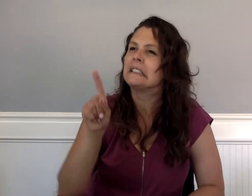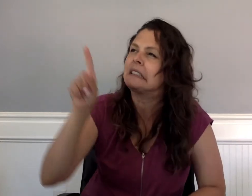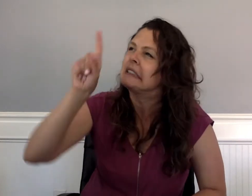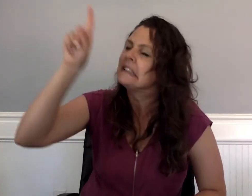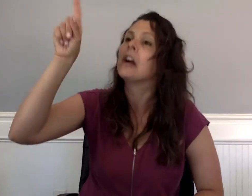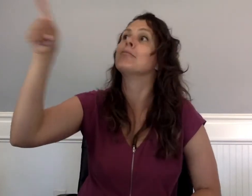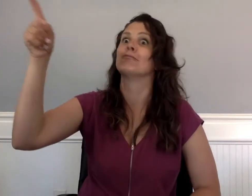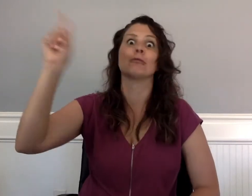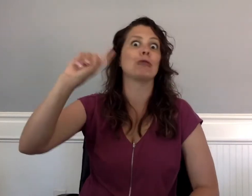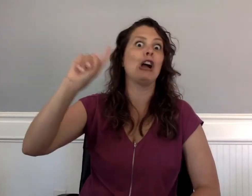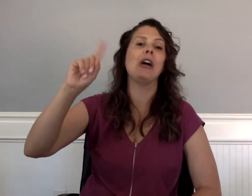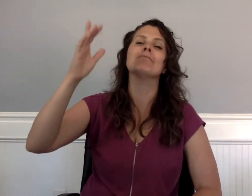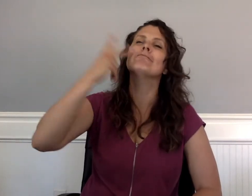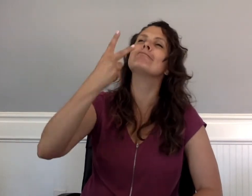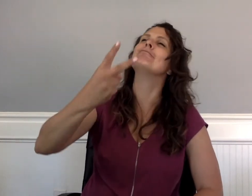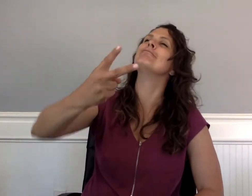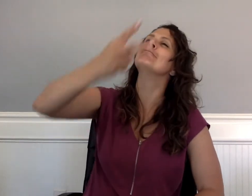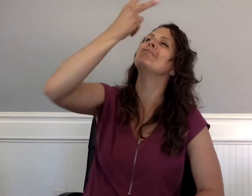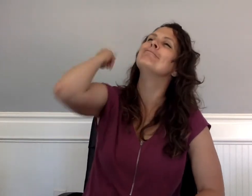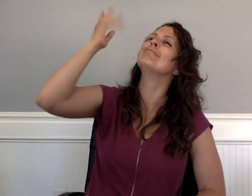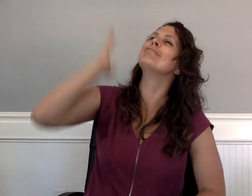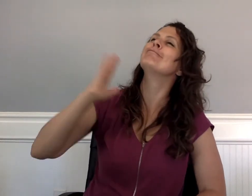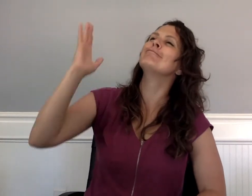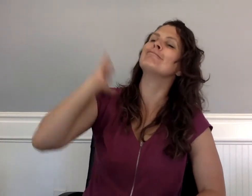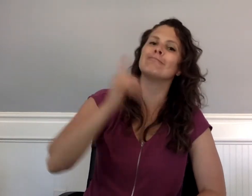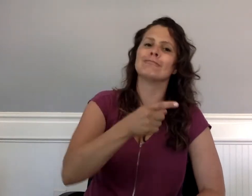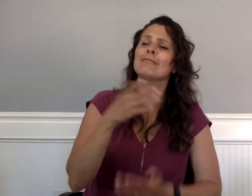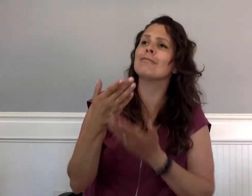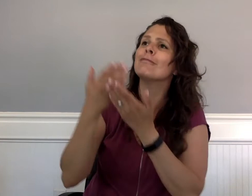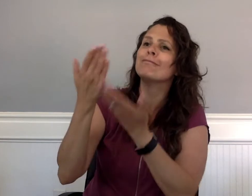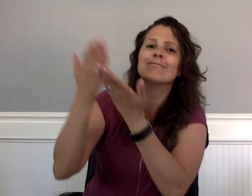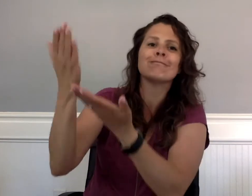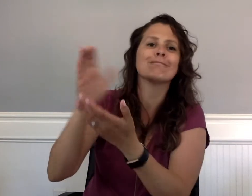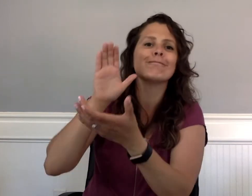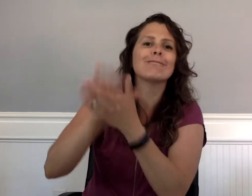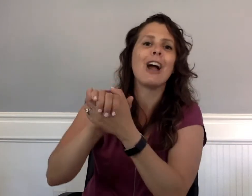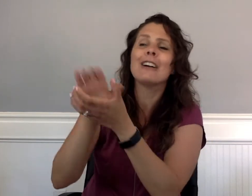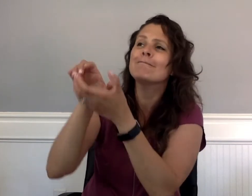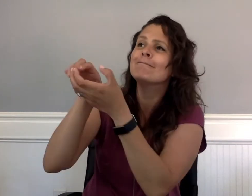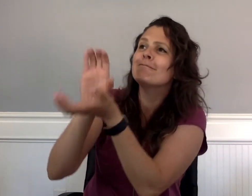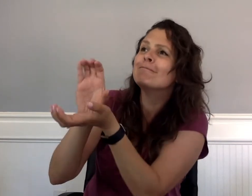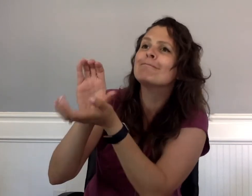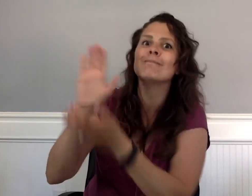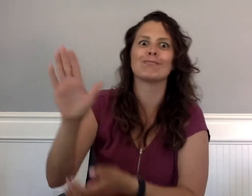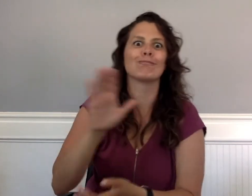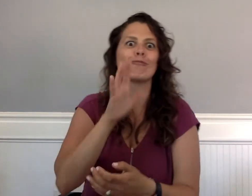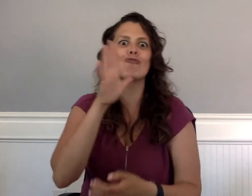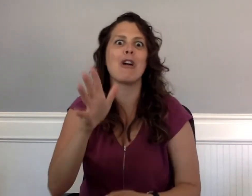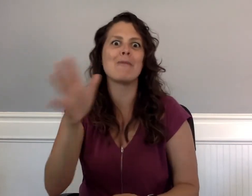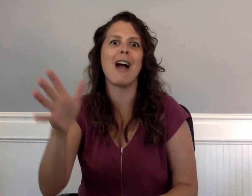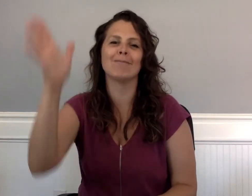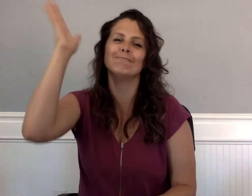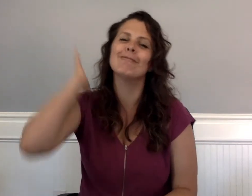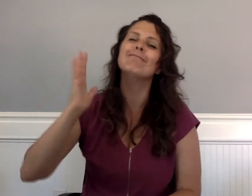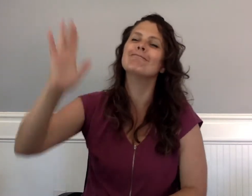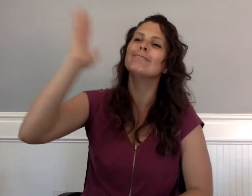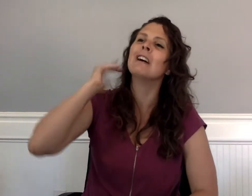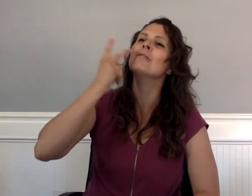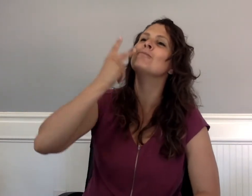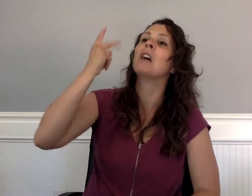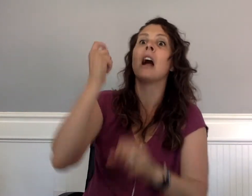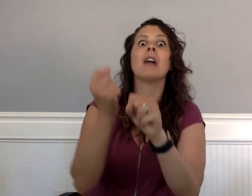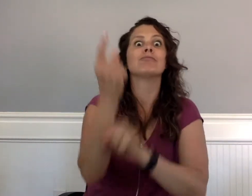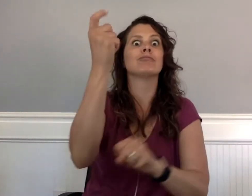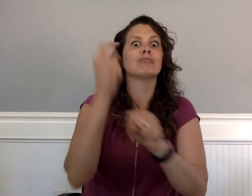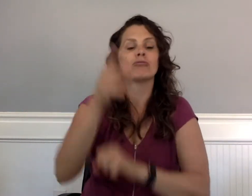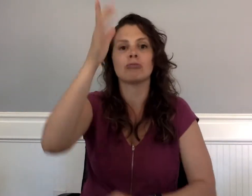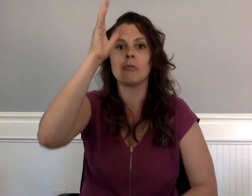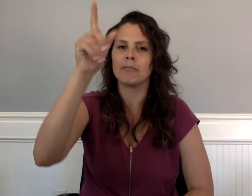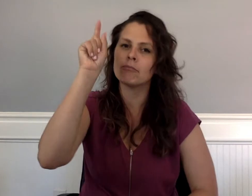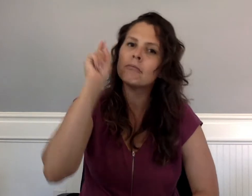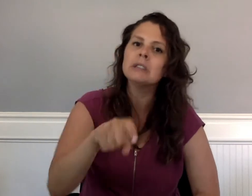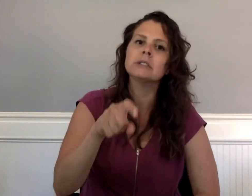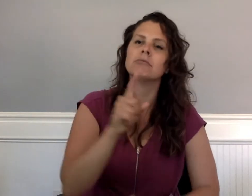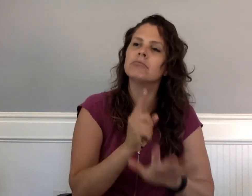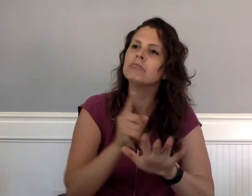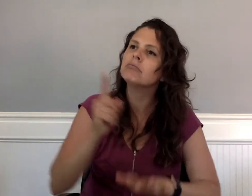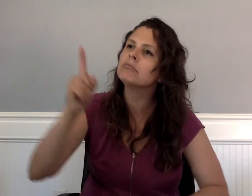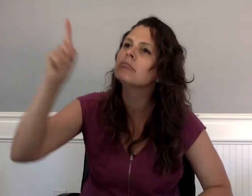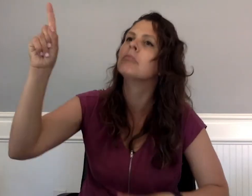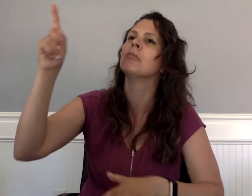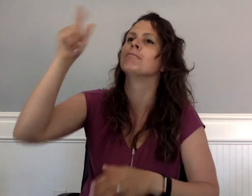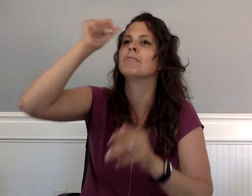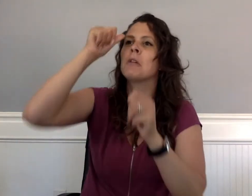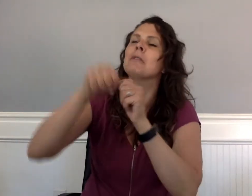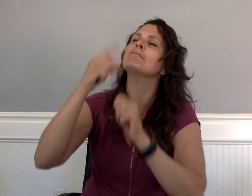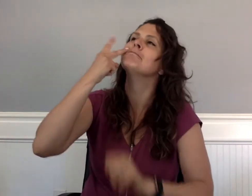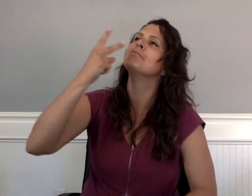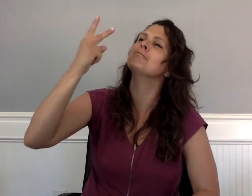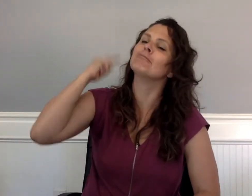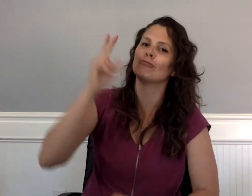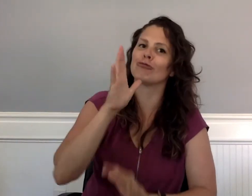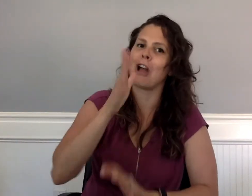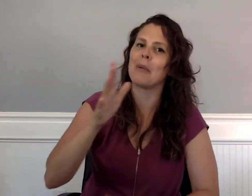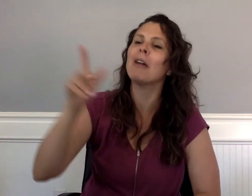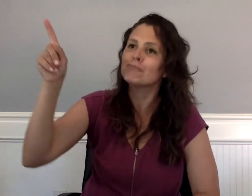It’s the place where he proposed to his late wife. He always arrives the same day he proposed.